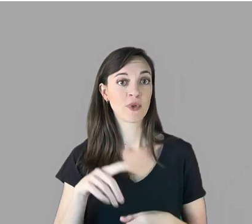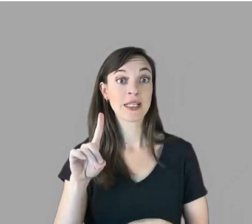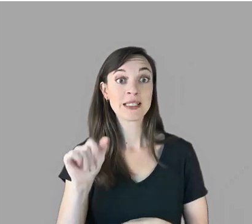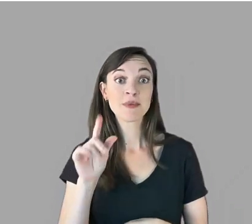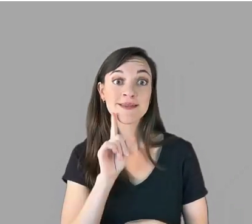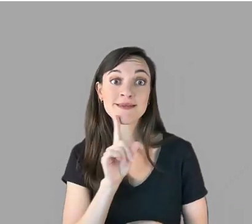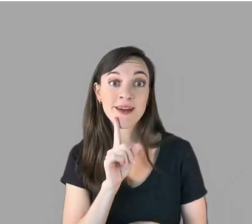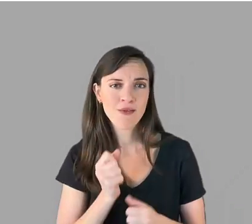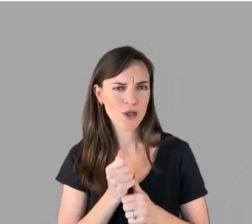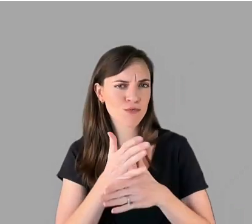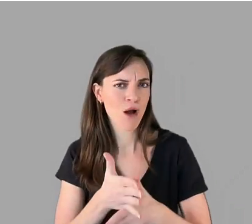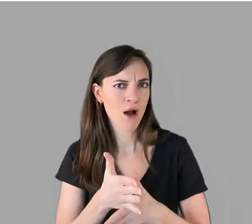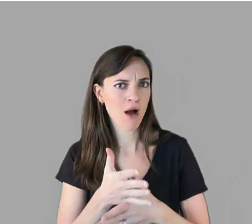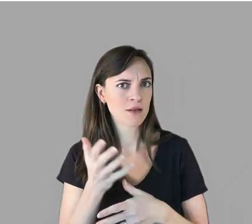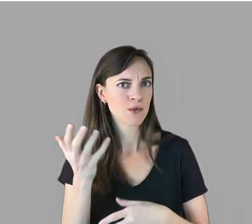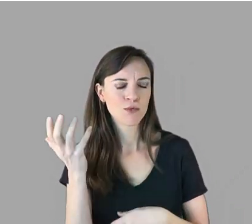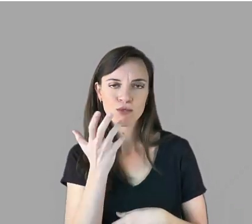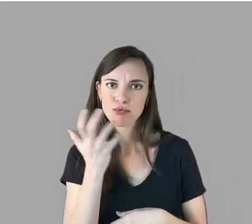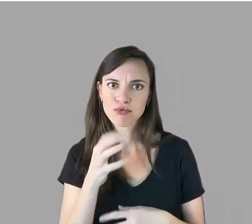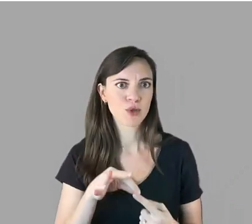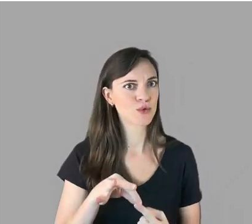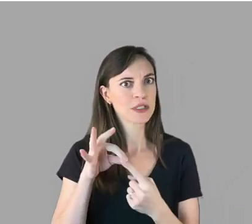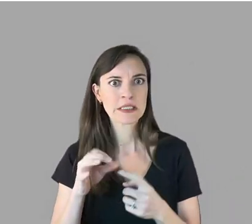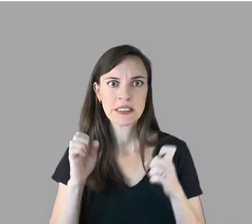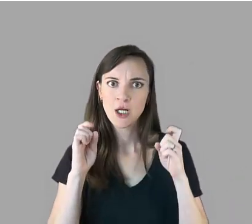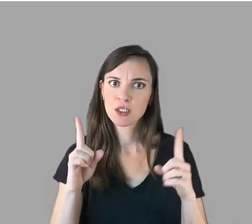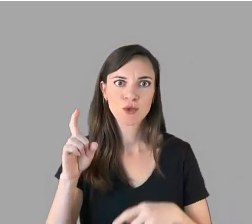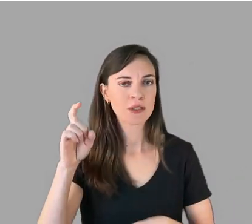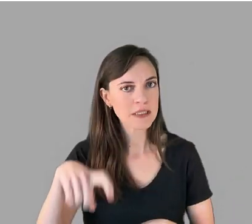“The disability of deafness often results in significant and unique